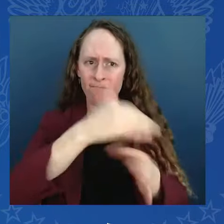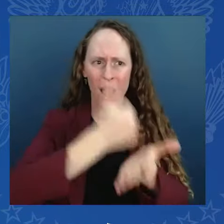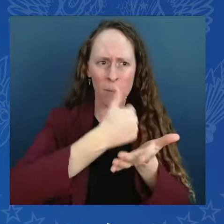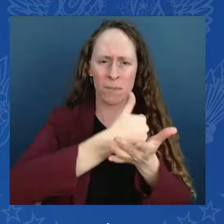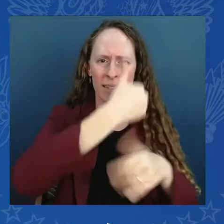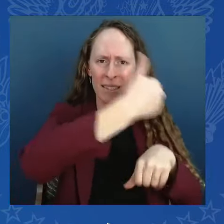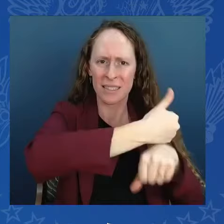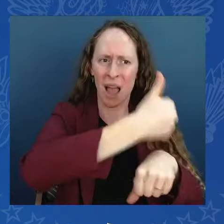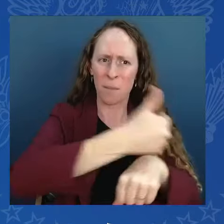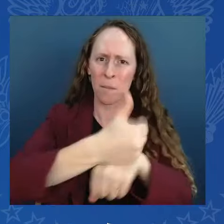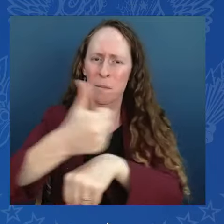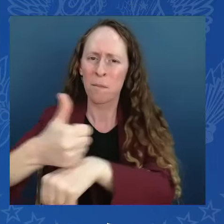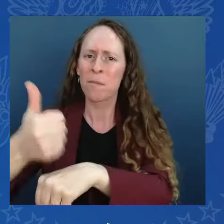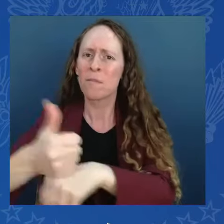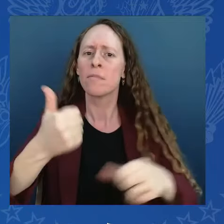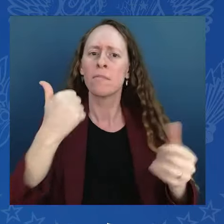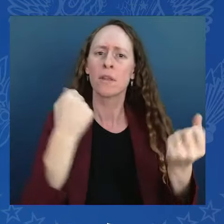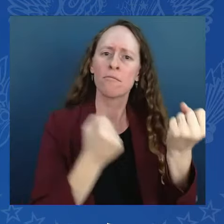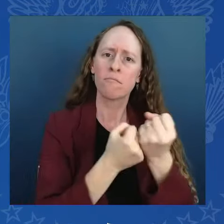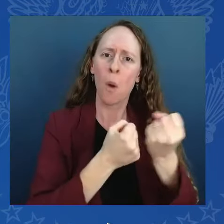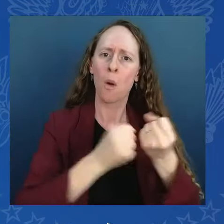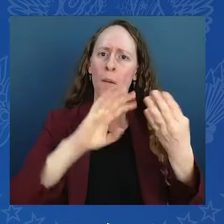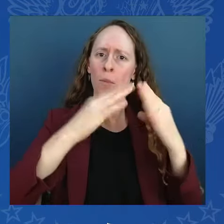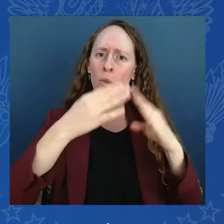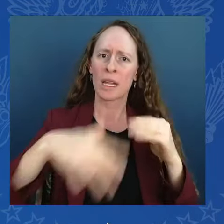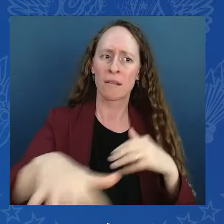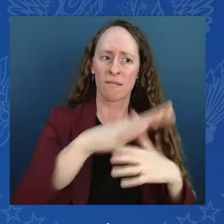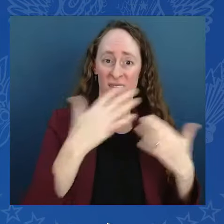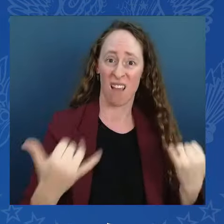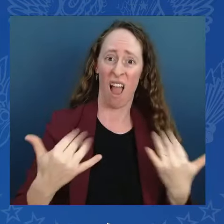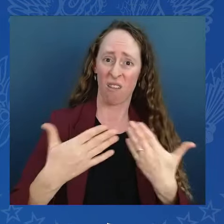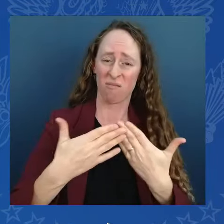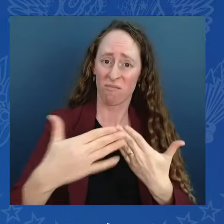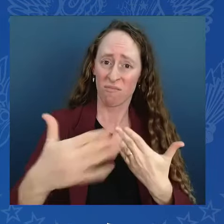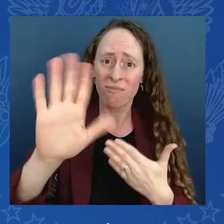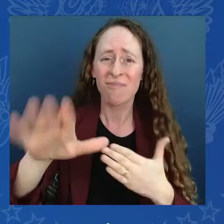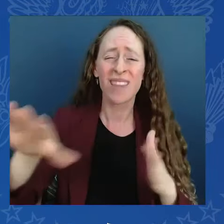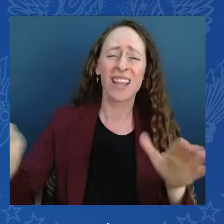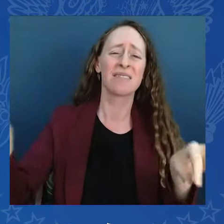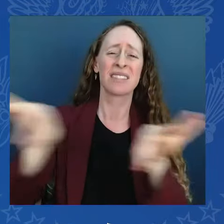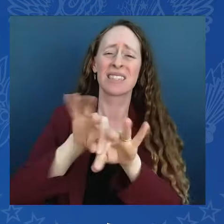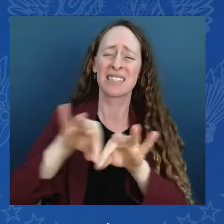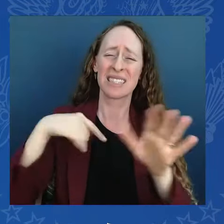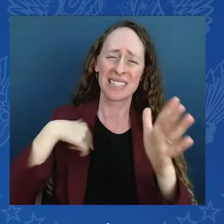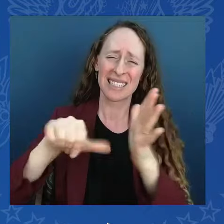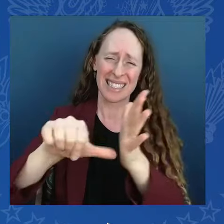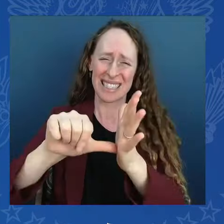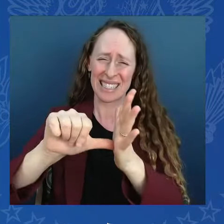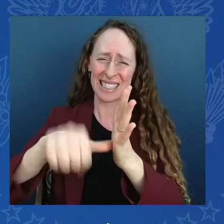for all those who may be listening to this in the impacted areas is listen to the local authorities,